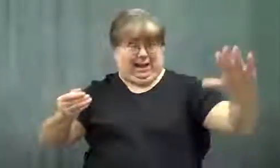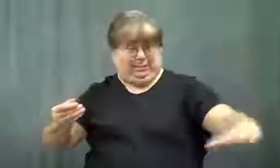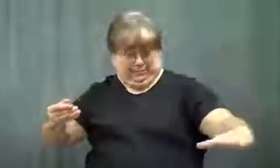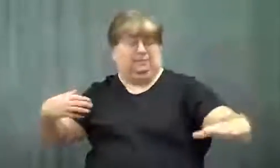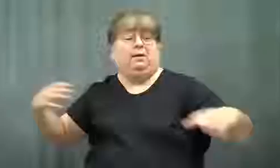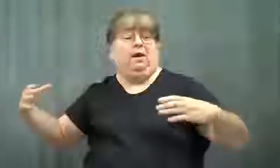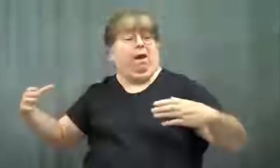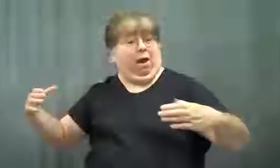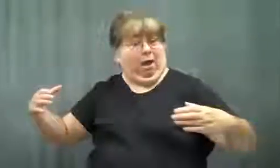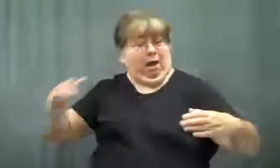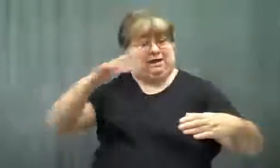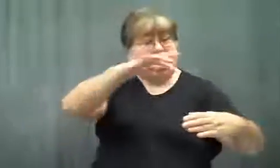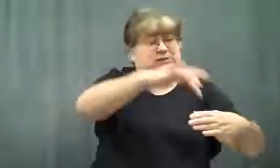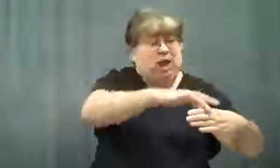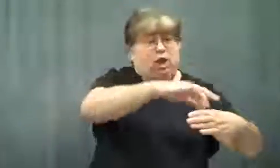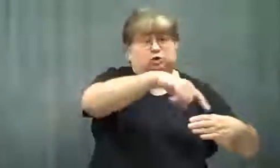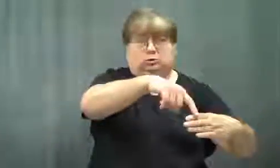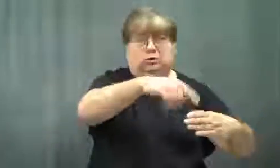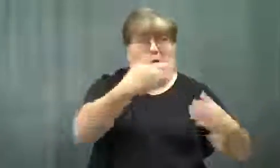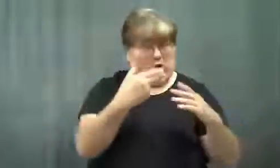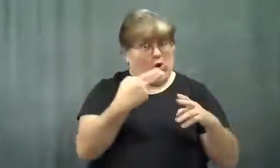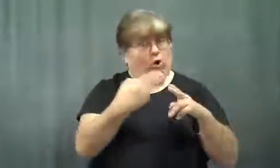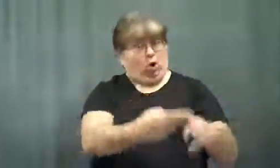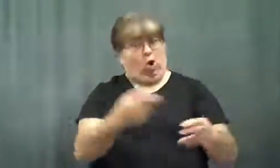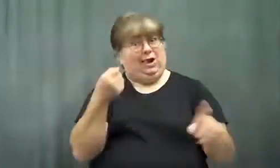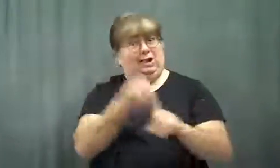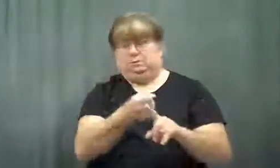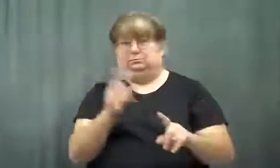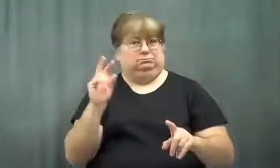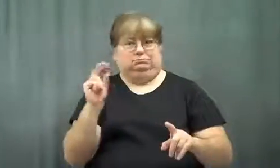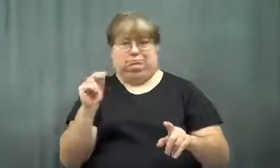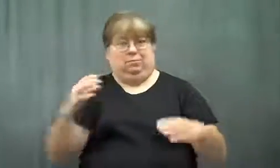When the winds hit land, that is not the hurricane striking yet.